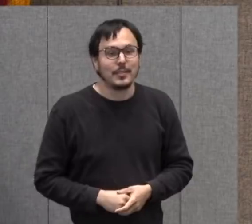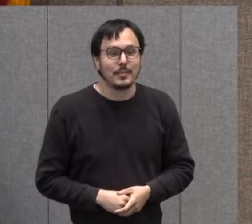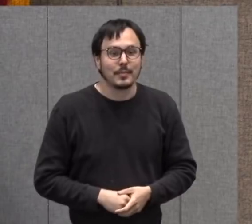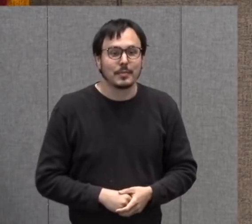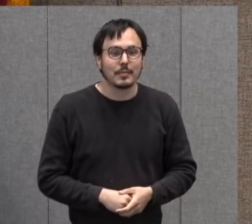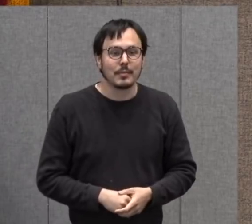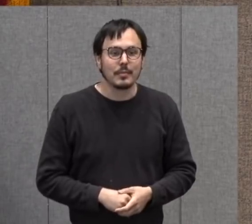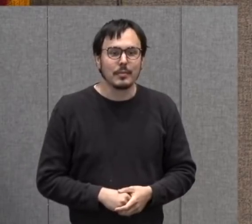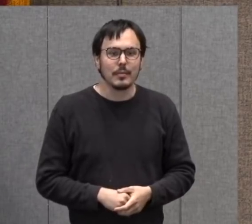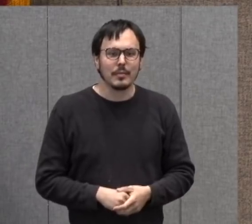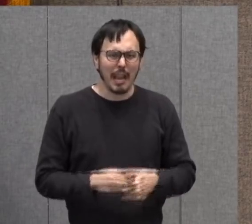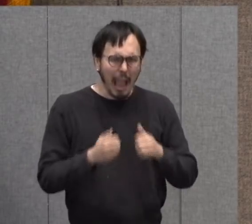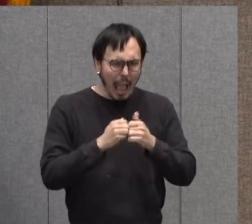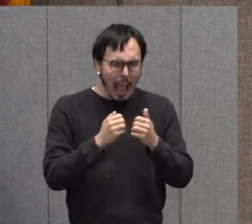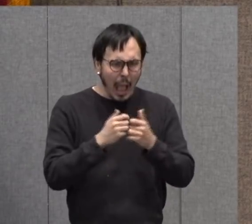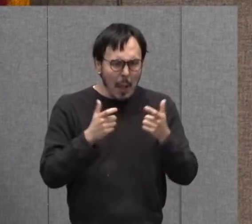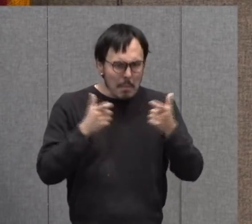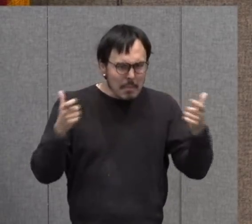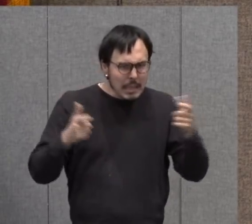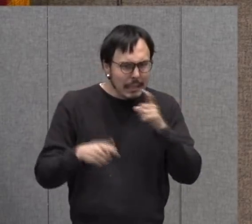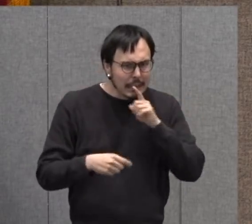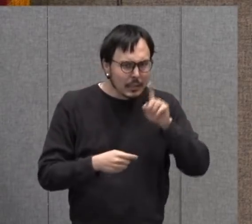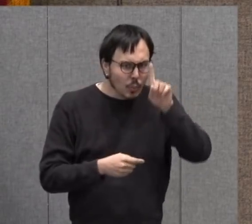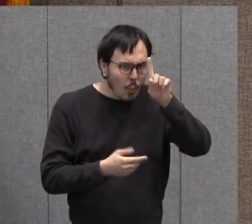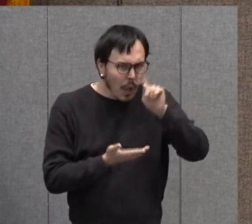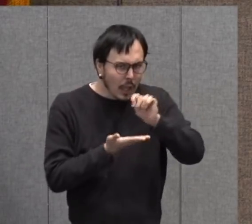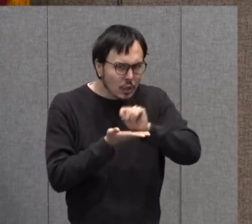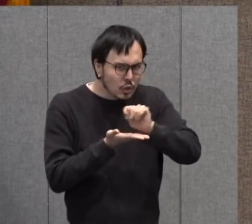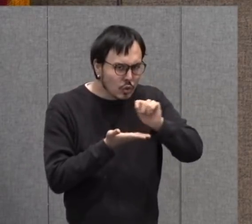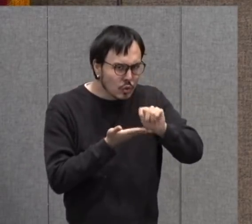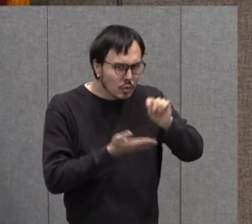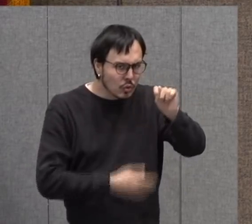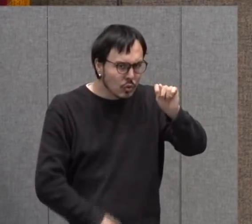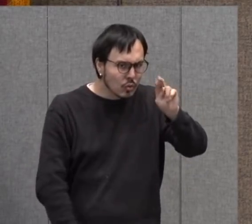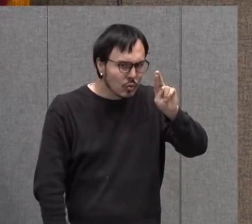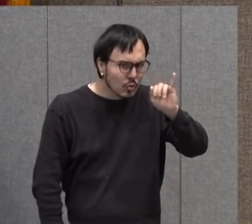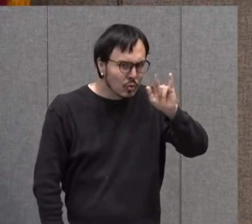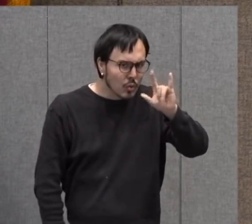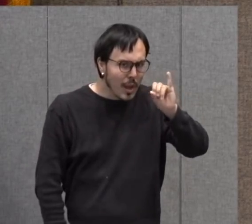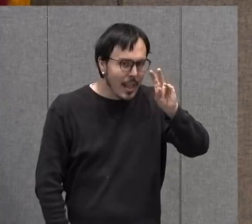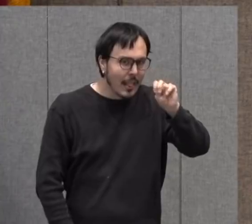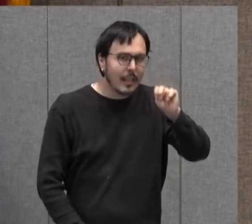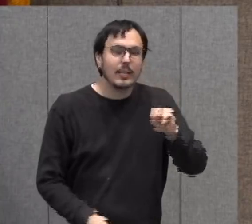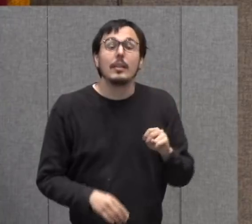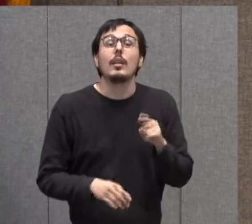How tremendous is a trillion then? If a trillion kids stood on top of each other,